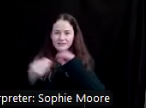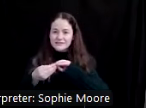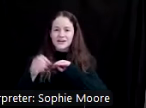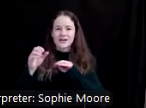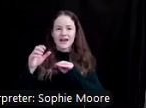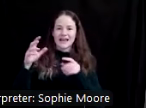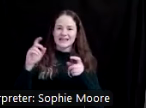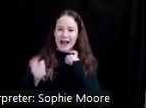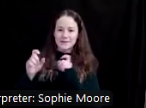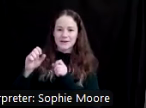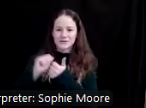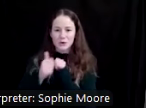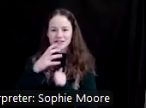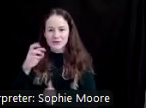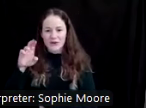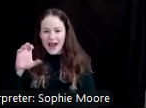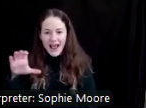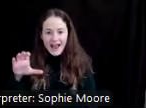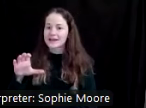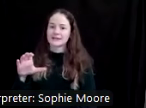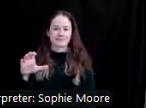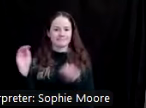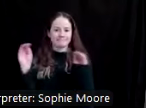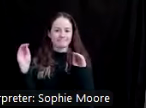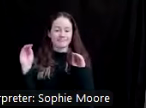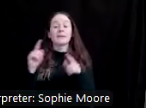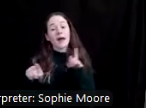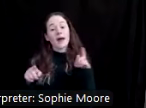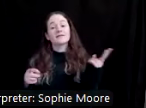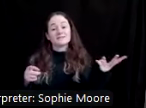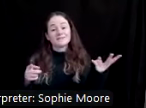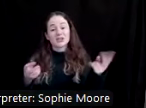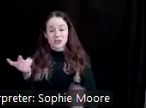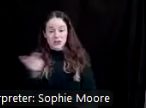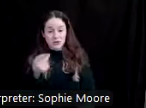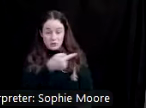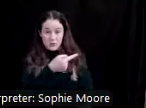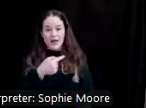help kind of divide the two basic ways that we have um, opportunities in a lot of communities. Elise talked with us